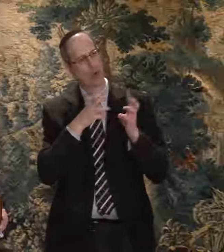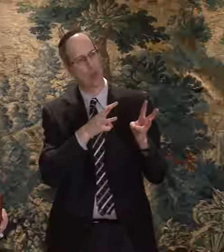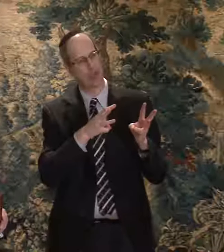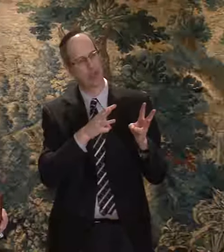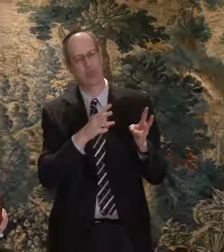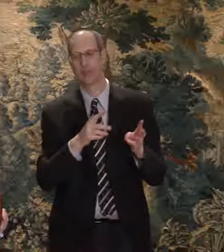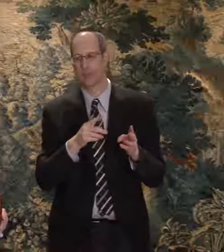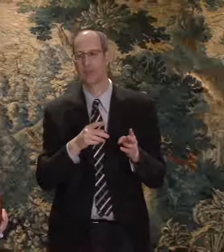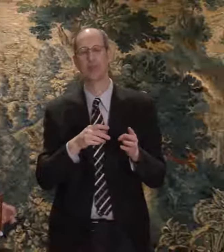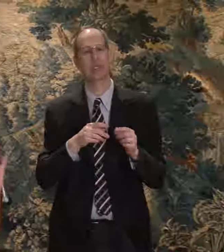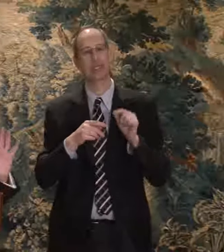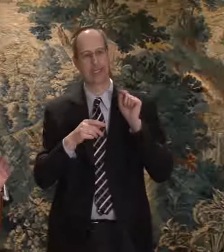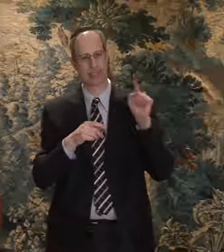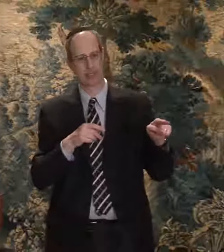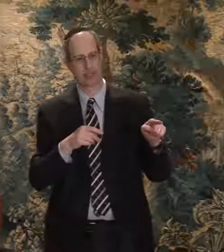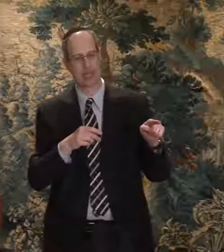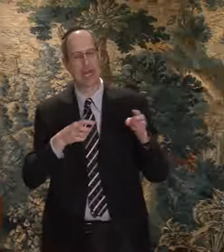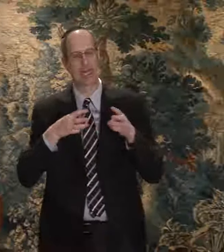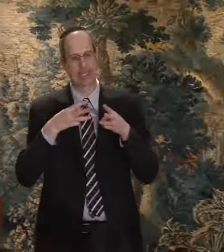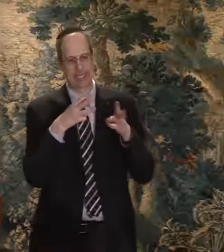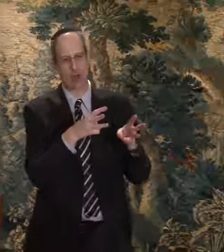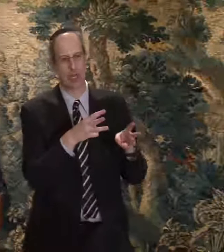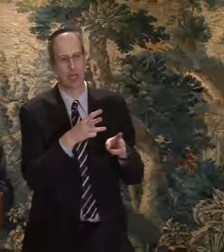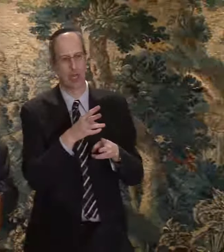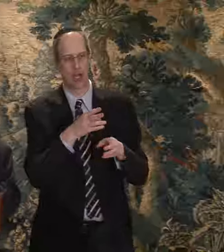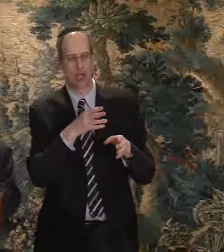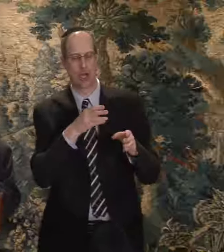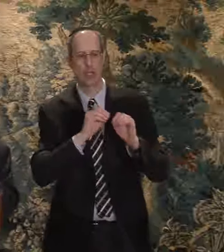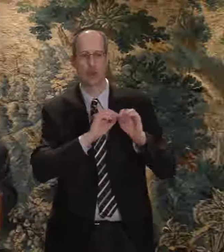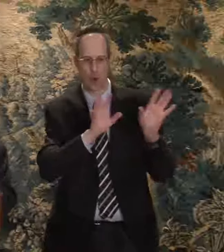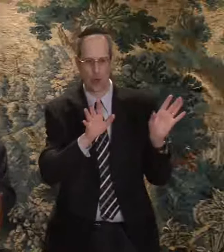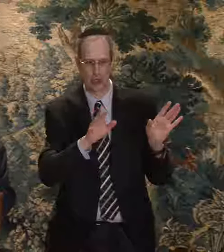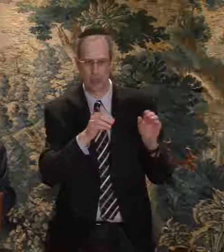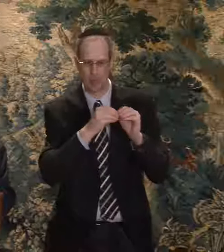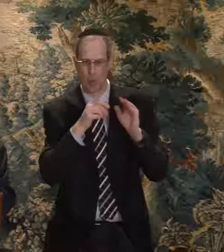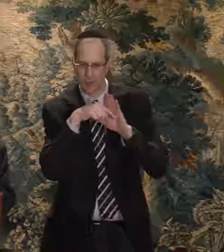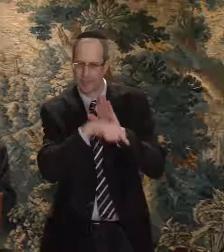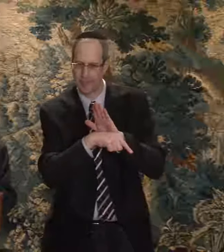and he said like this the Darrell rush he said sometimes in life a person has a